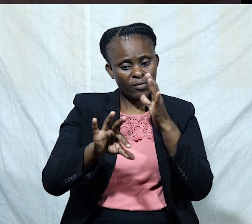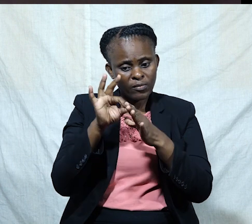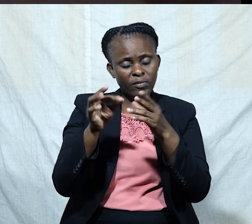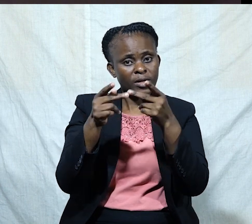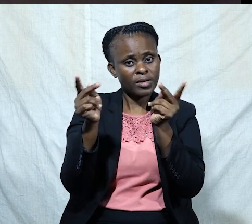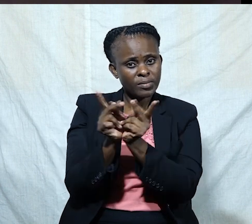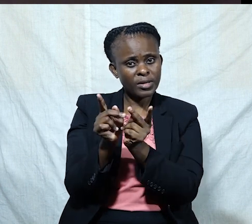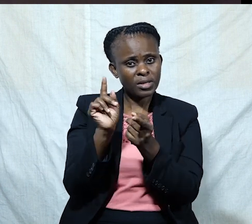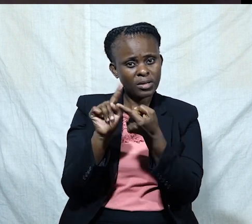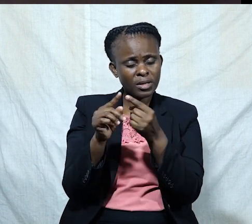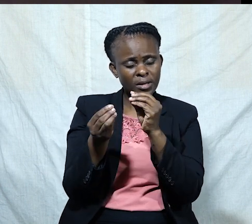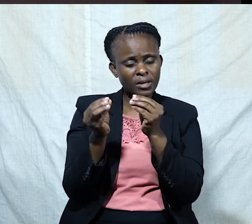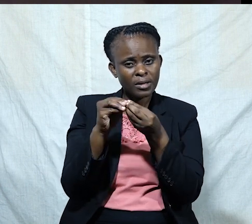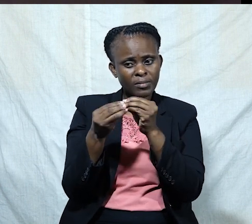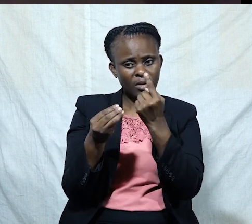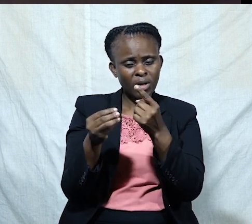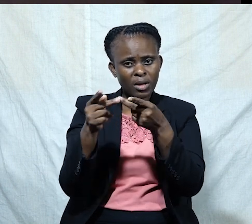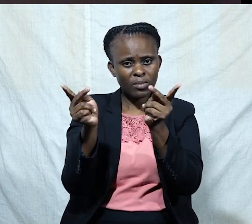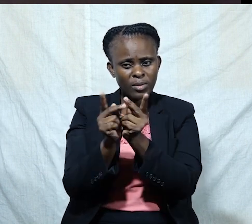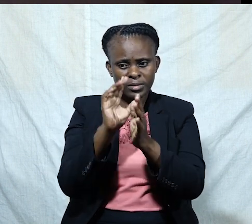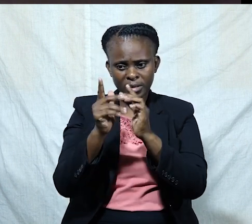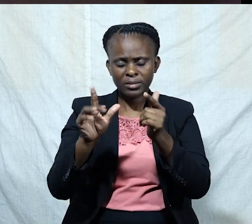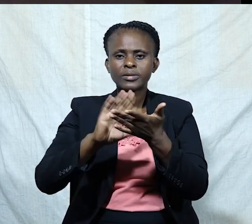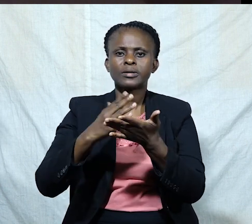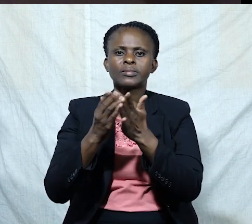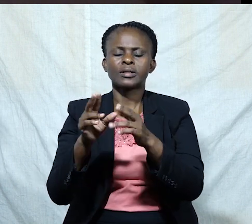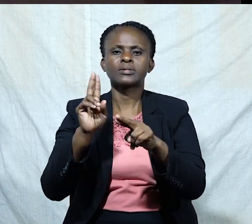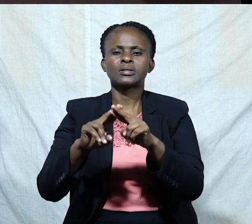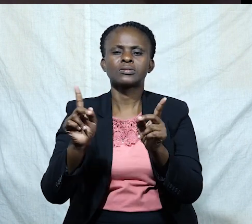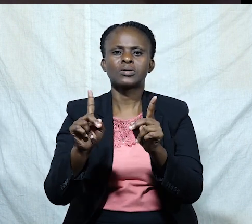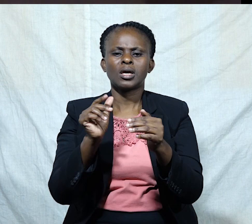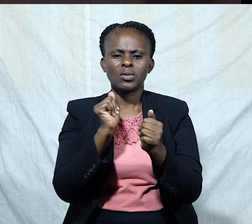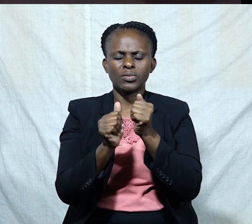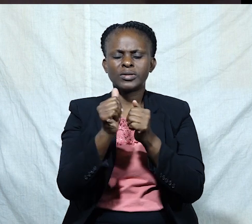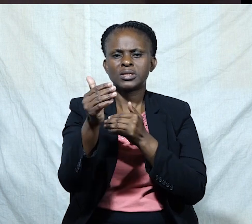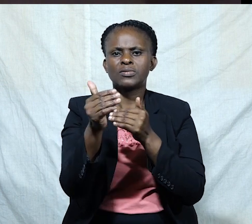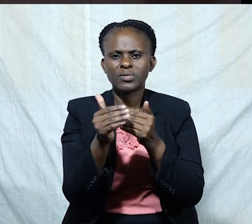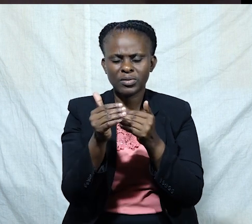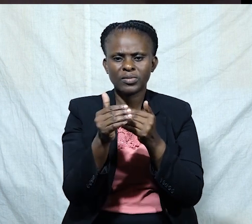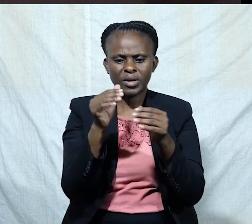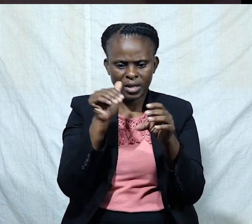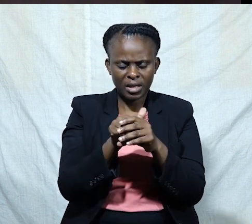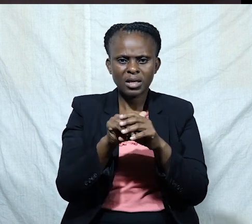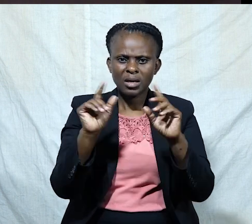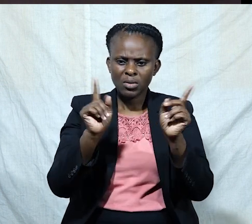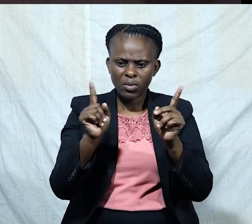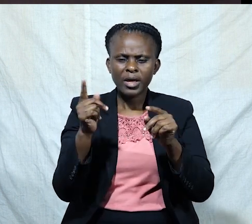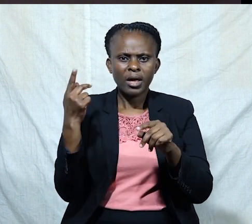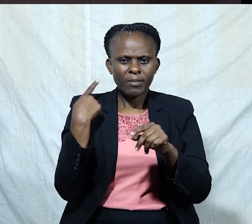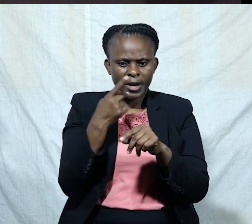where our sign language interpreters could sit, which is very close to our chamber and is capable of